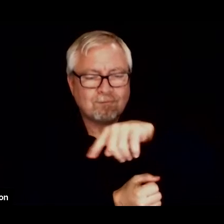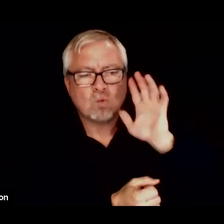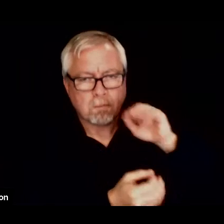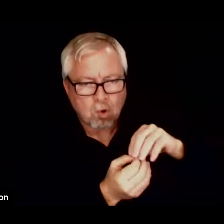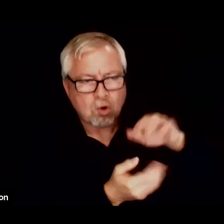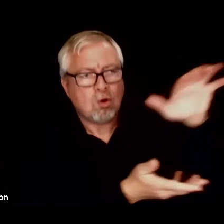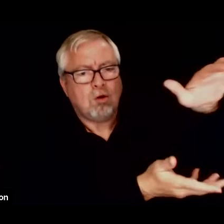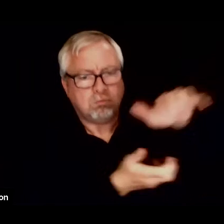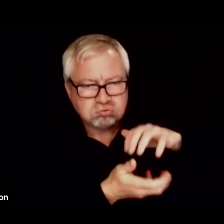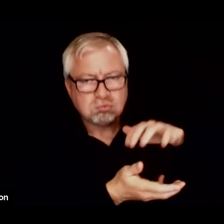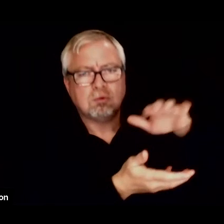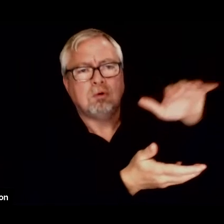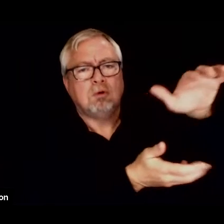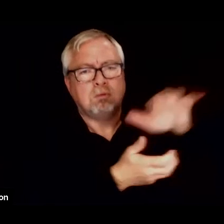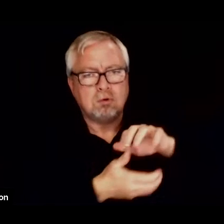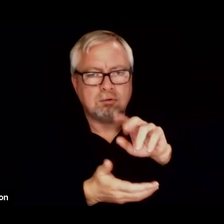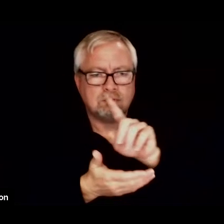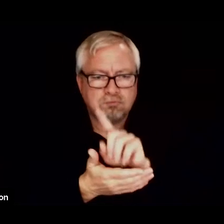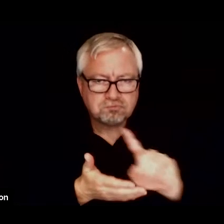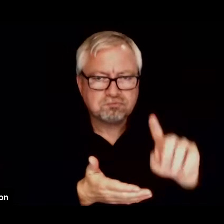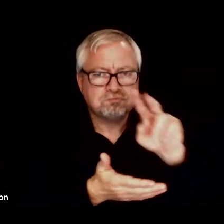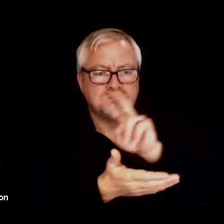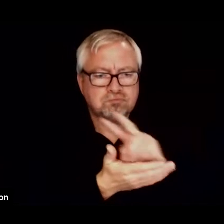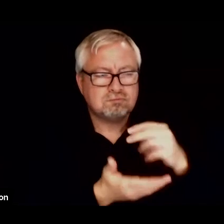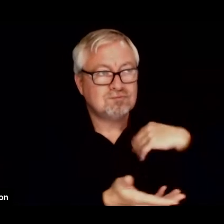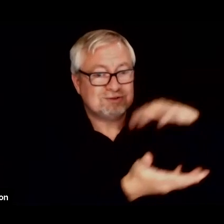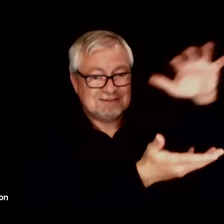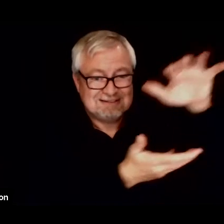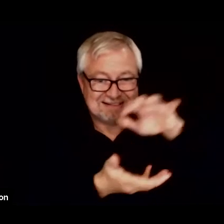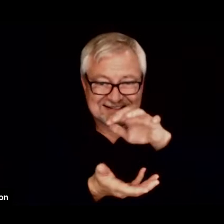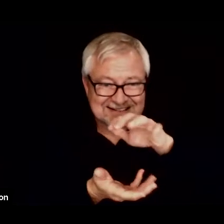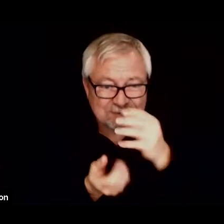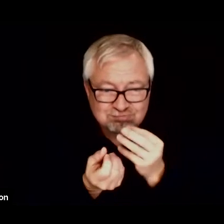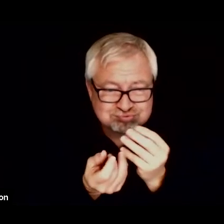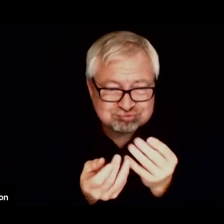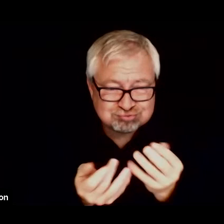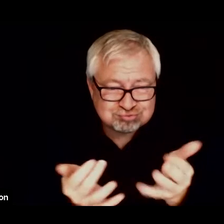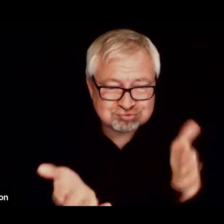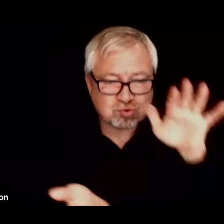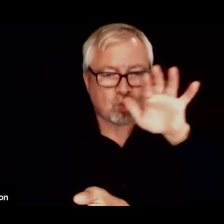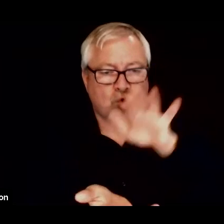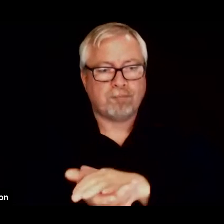volume is going to be quite constrained and it's going to take us several weeks even to vaccinate